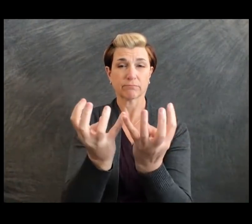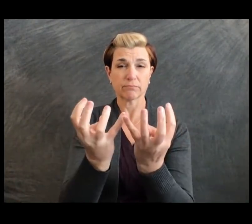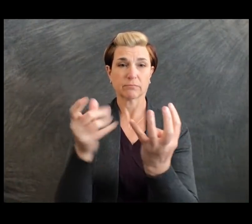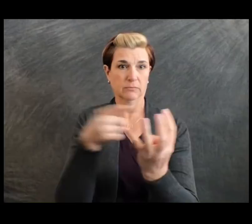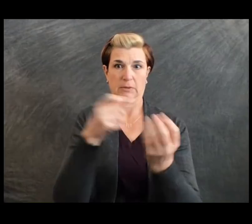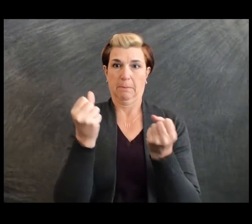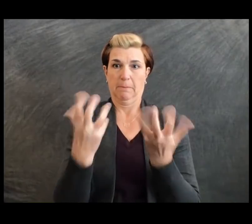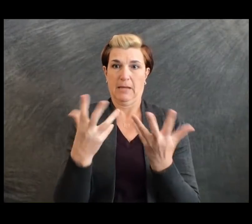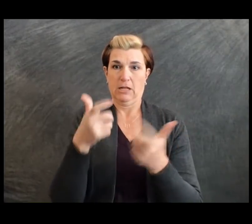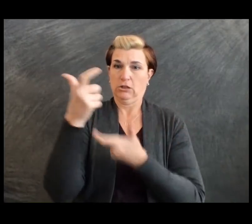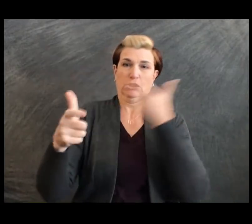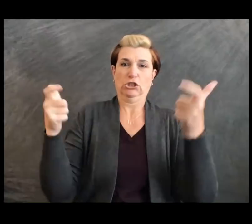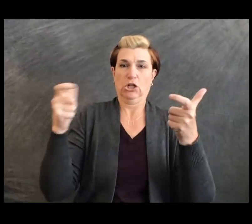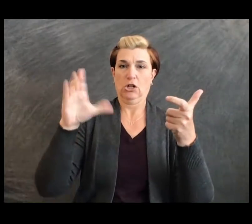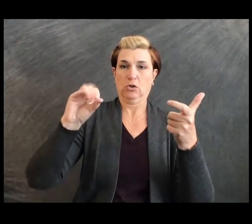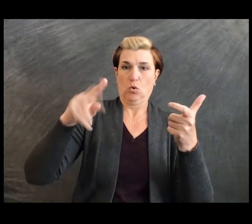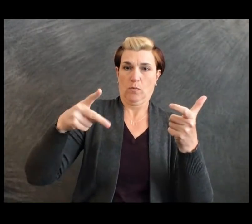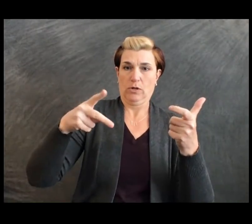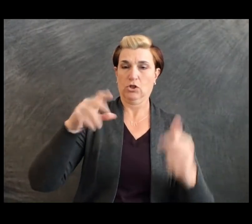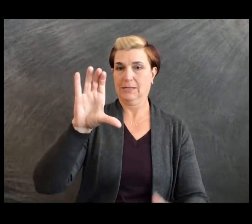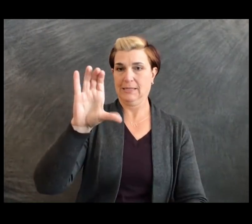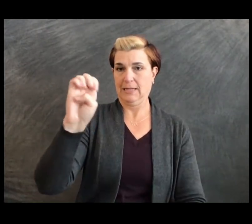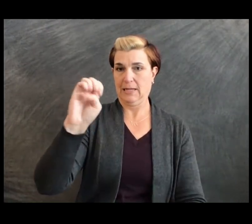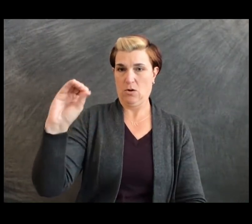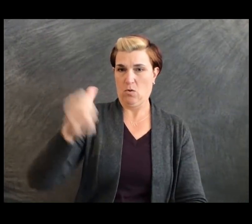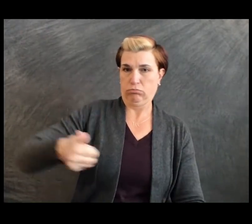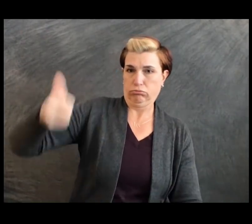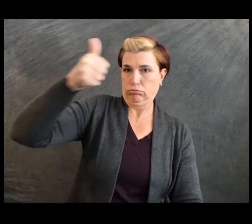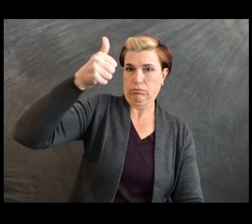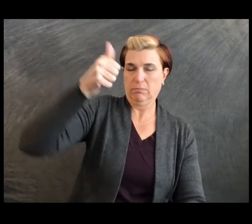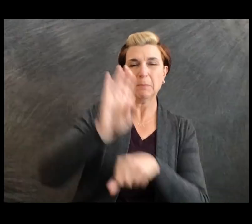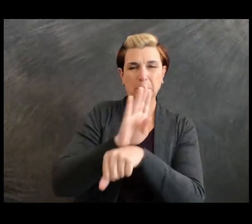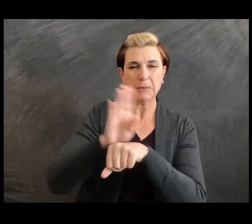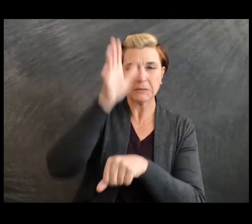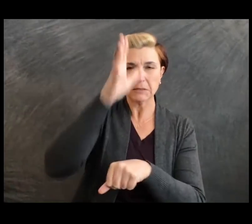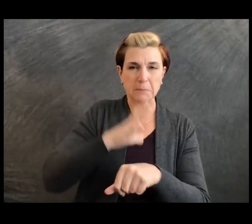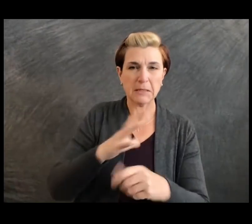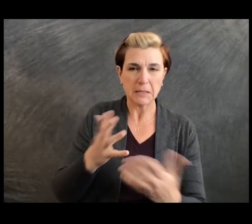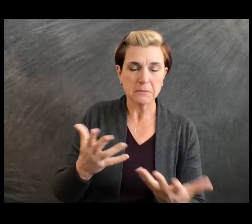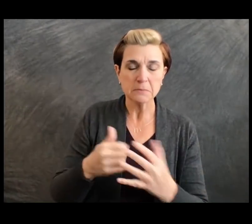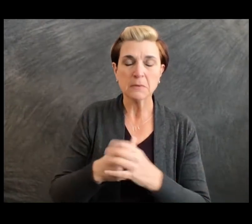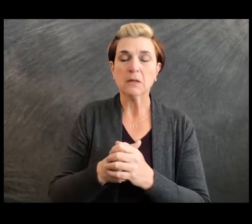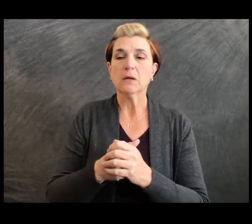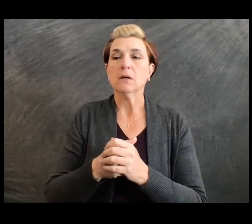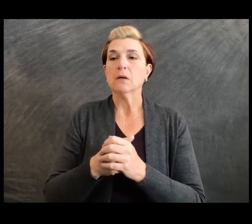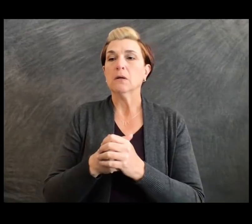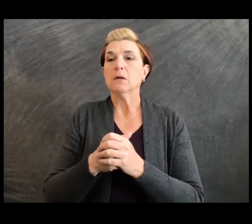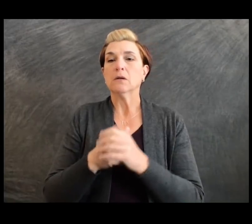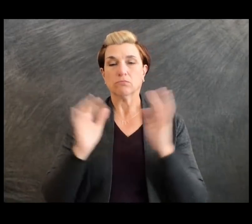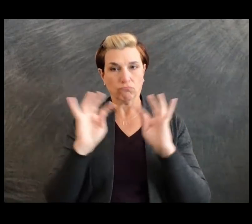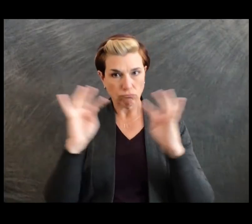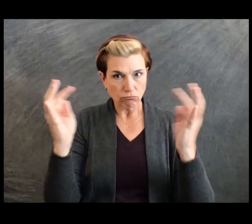frankly the businessmen of really these are world a world Scyld businessmen